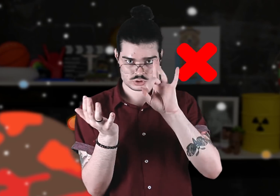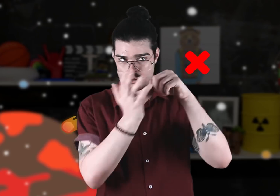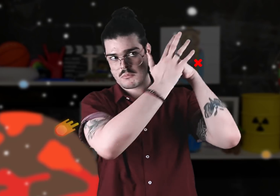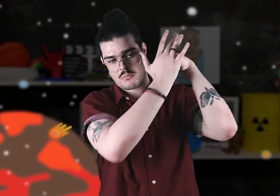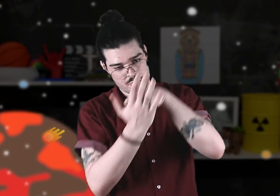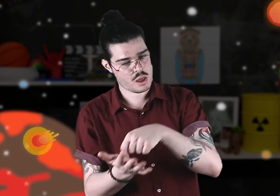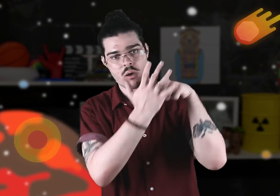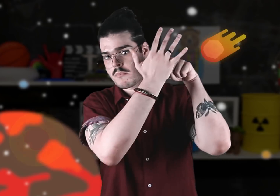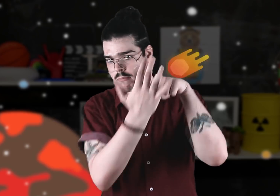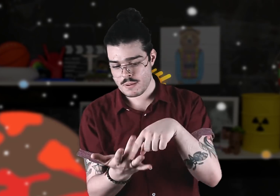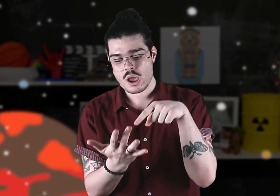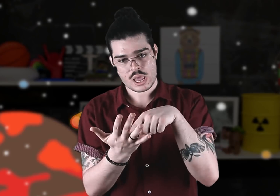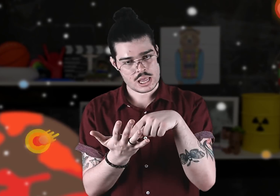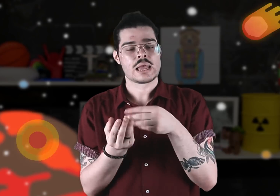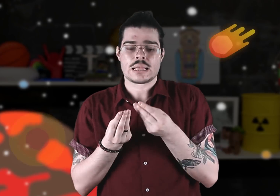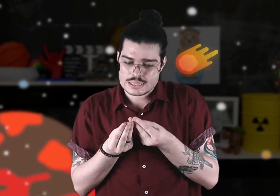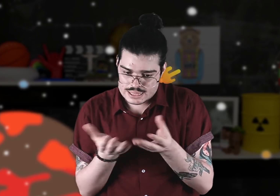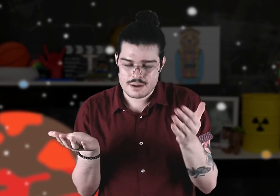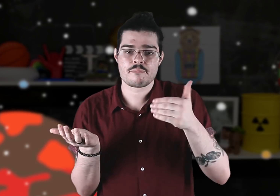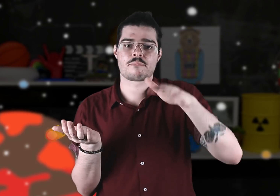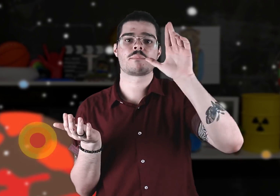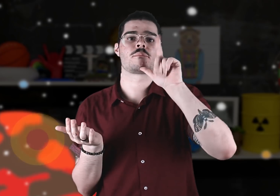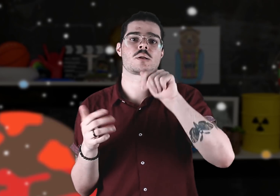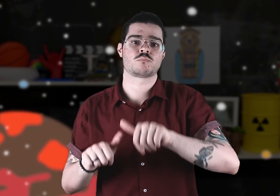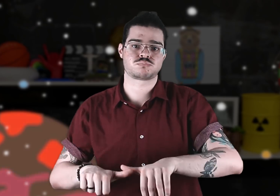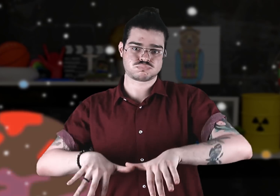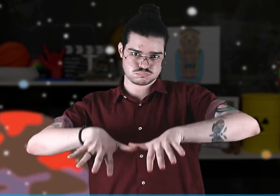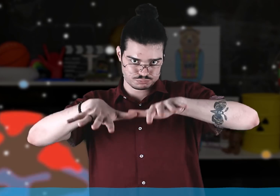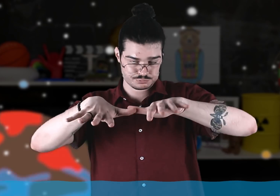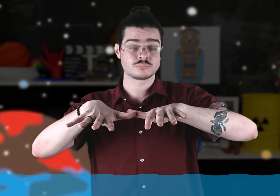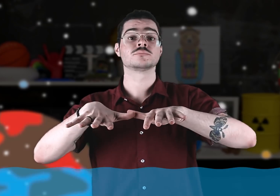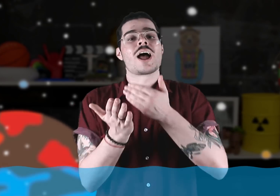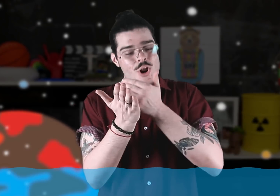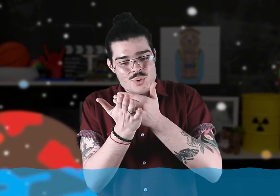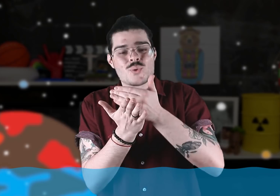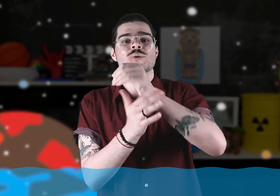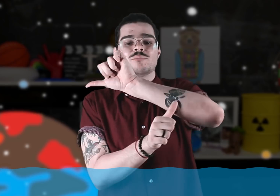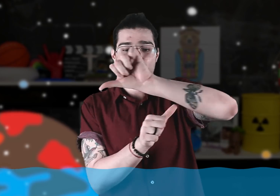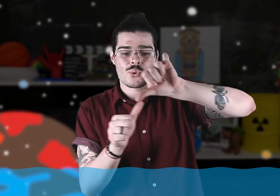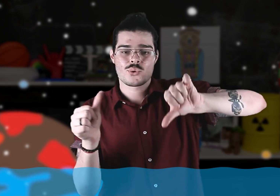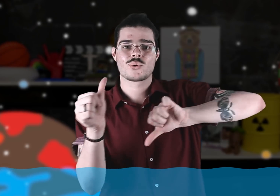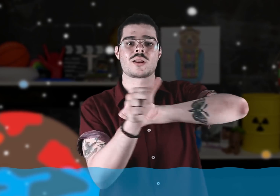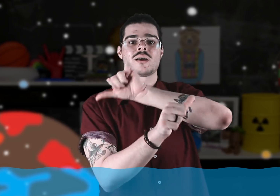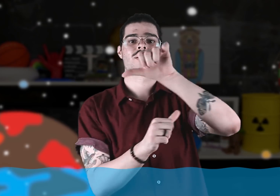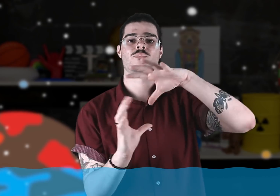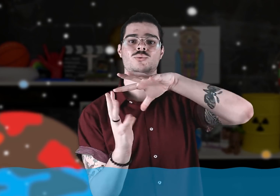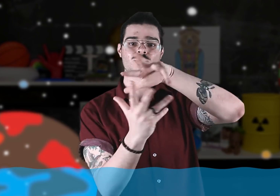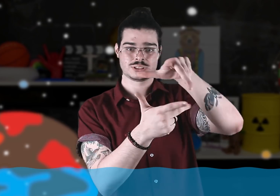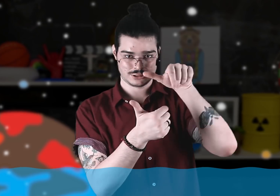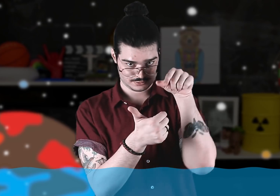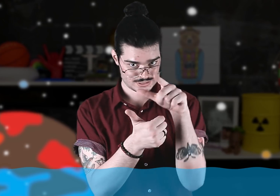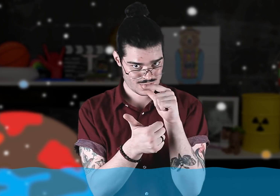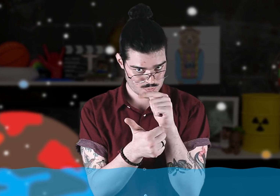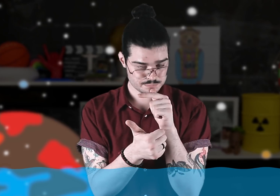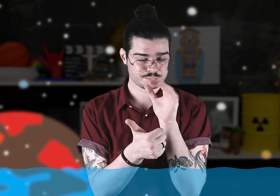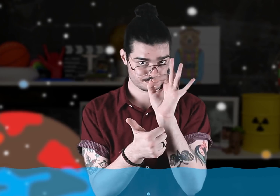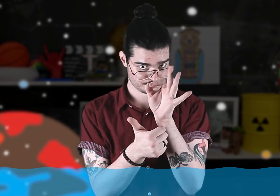but they brought water and with it, the new transformation.